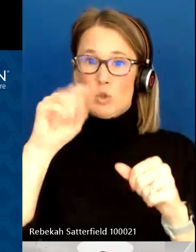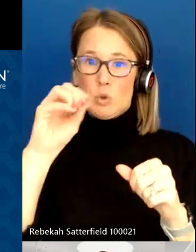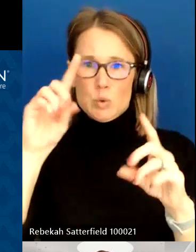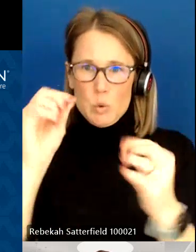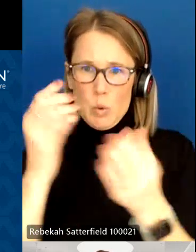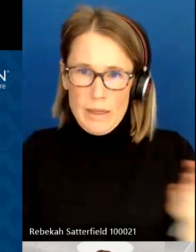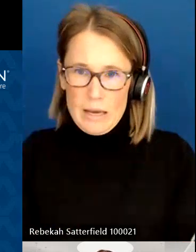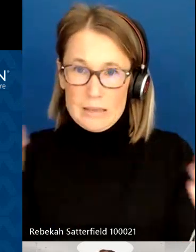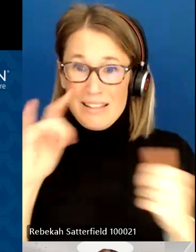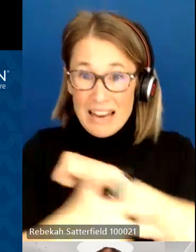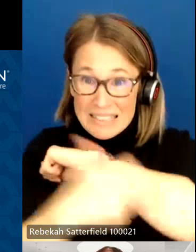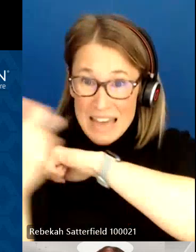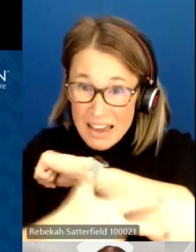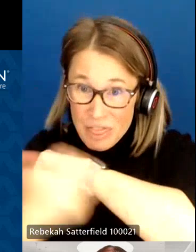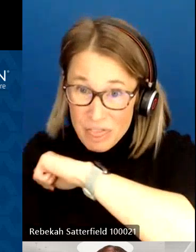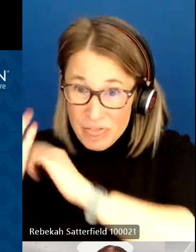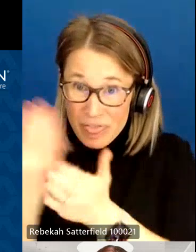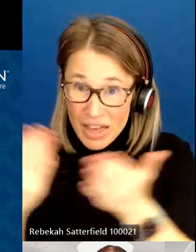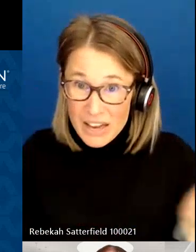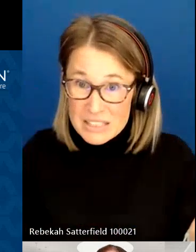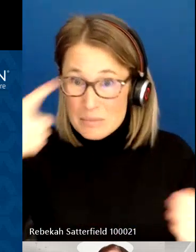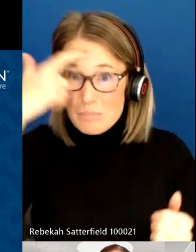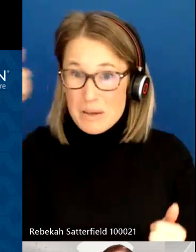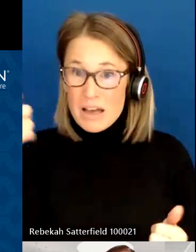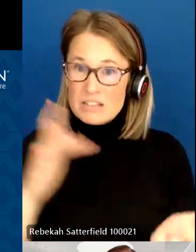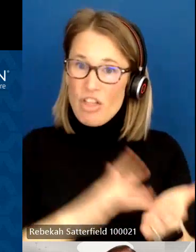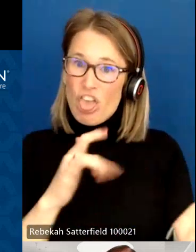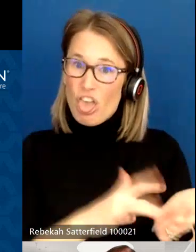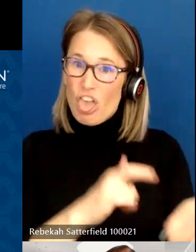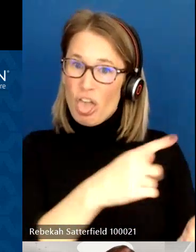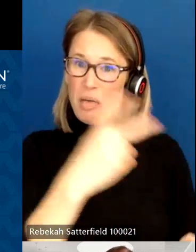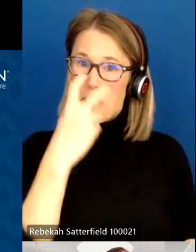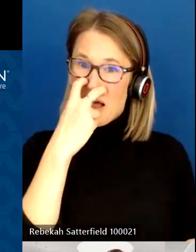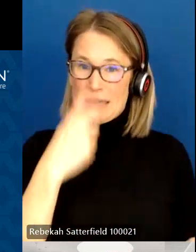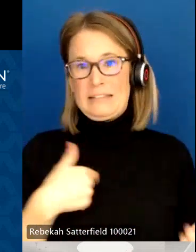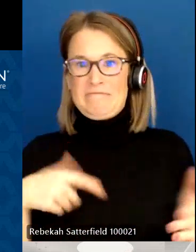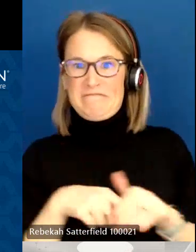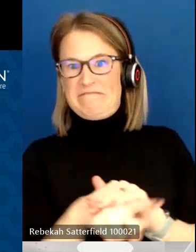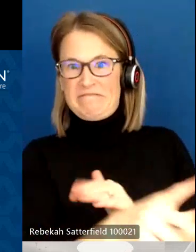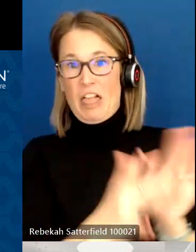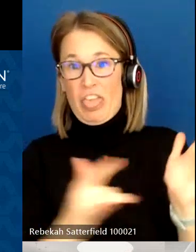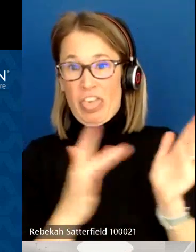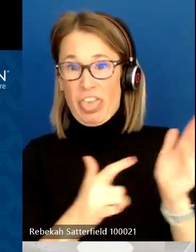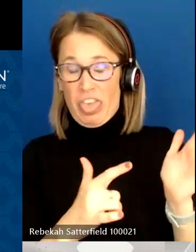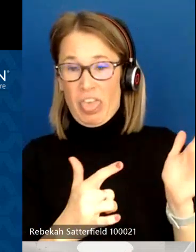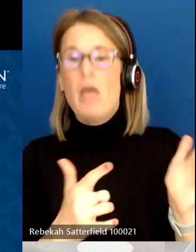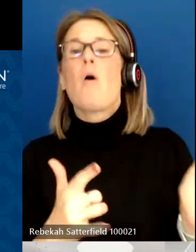Etc because the patient is blind so some of it was frowned upon I did check out the magnets